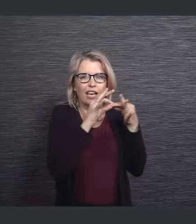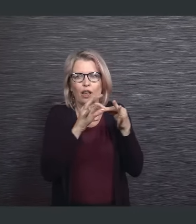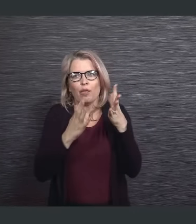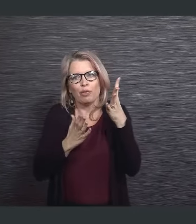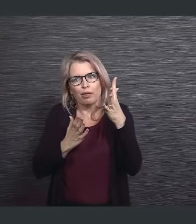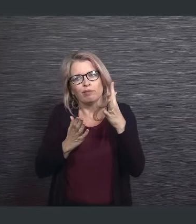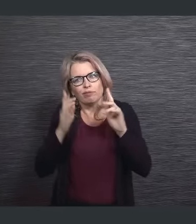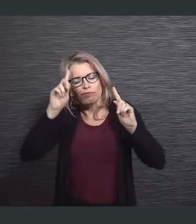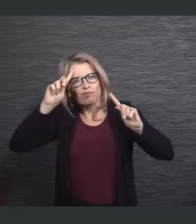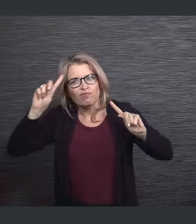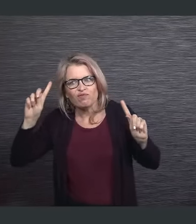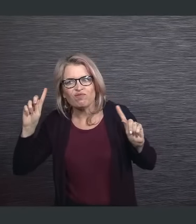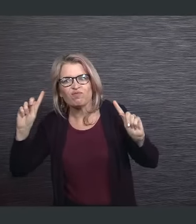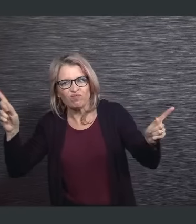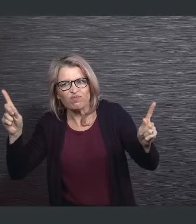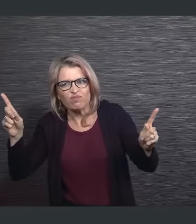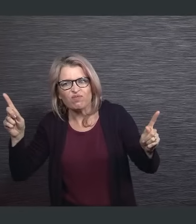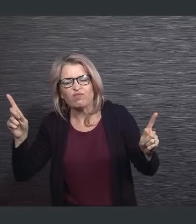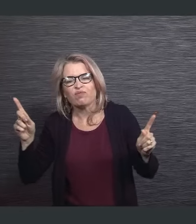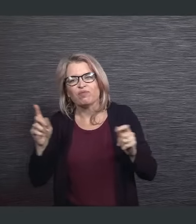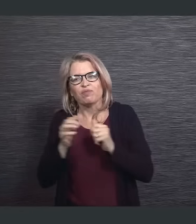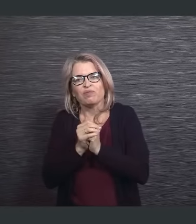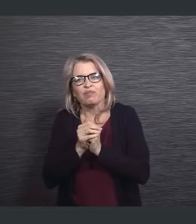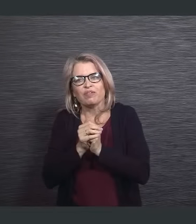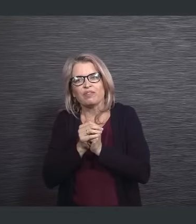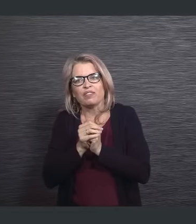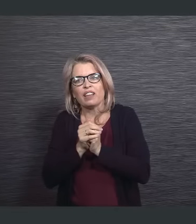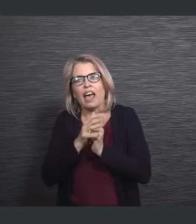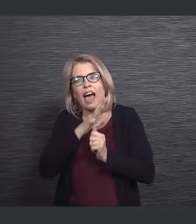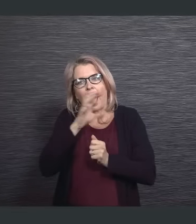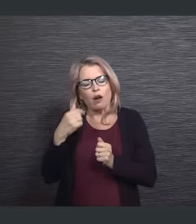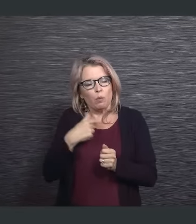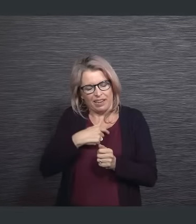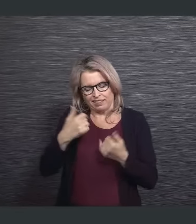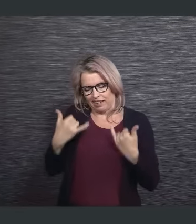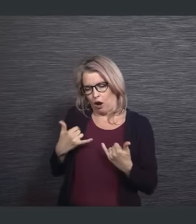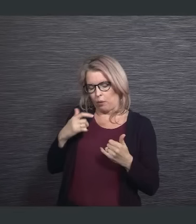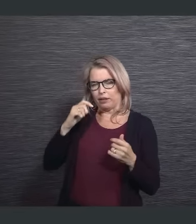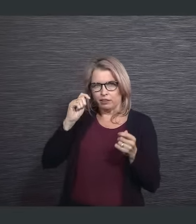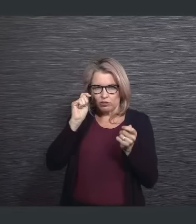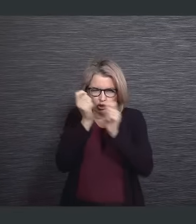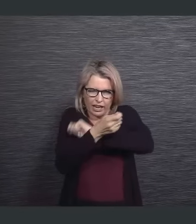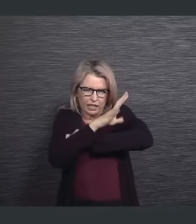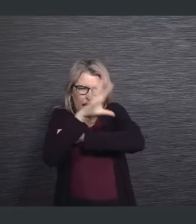And as a result, we have been changing the company, and it's scaling our technology roadmap that